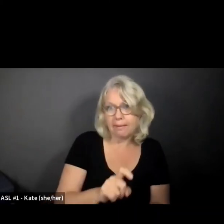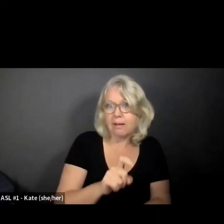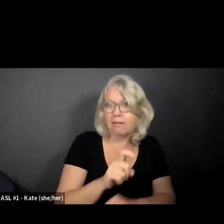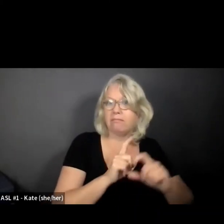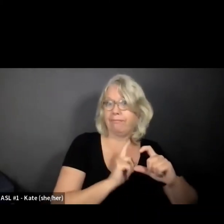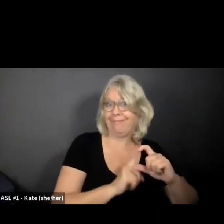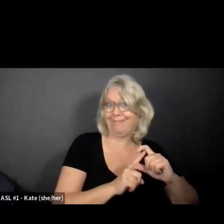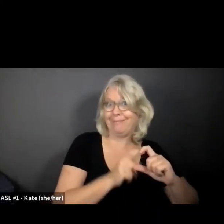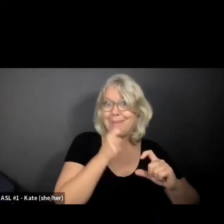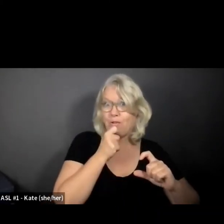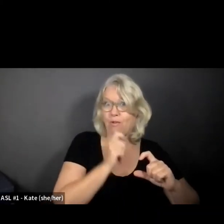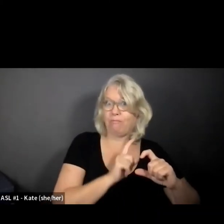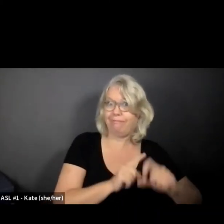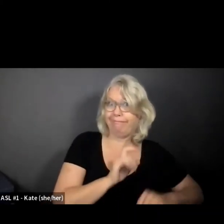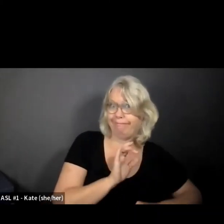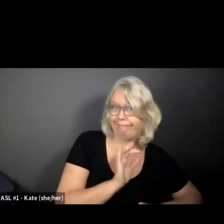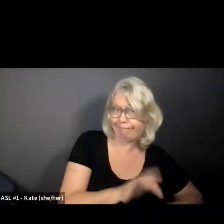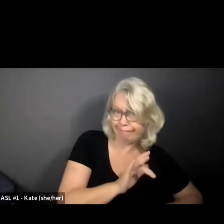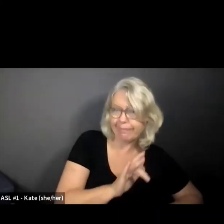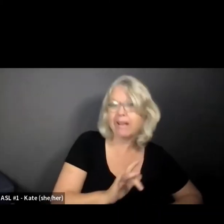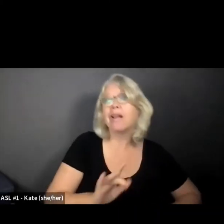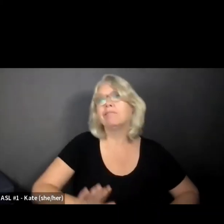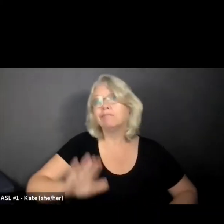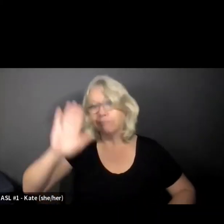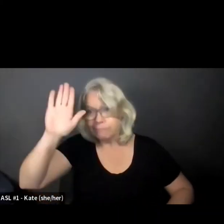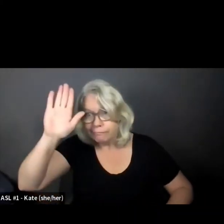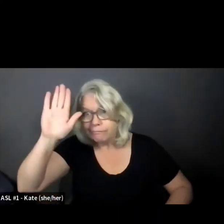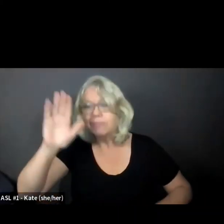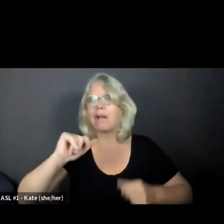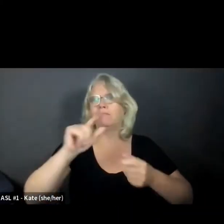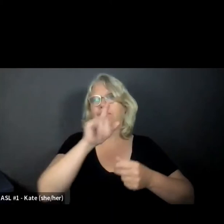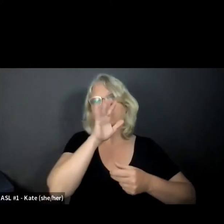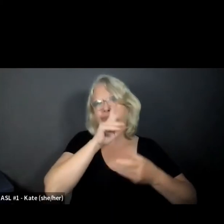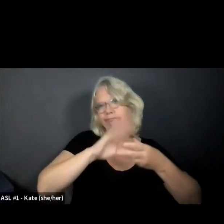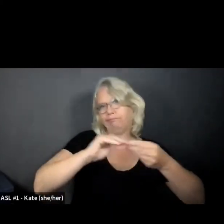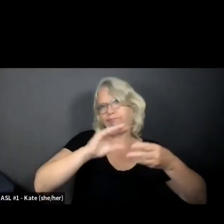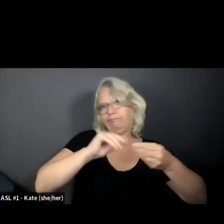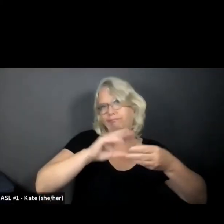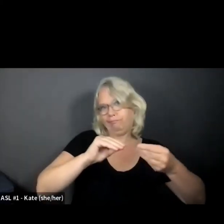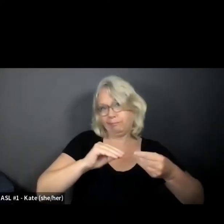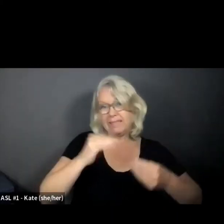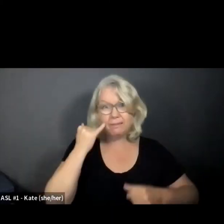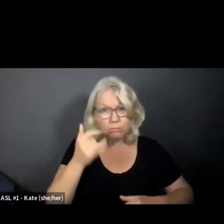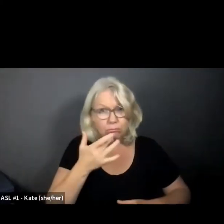IF YOU ARE USING ASL, PLEASE TURN ON YOUR VIDEO AND RAISE YOUR HAND.